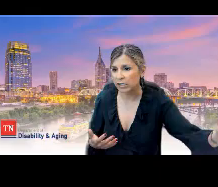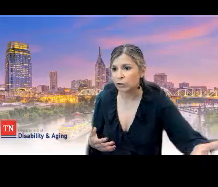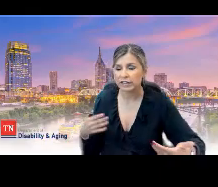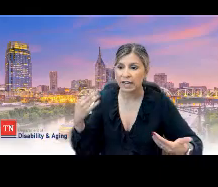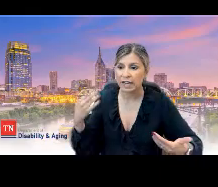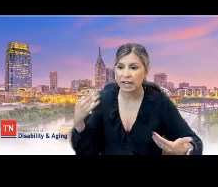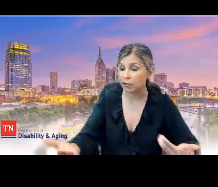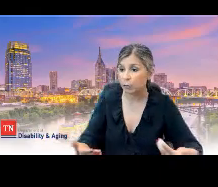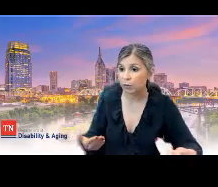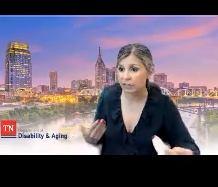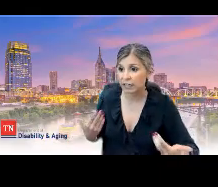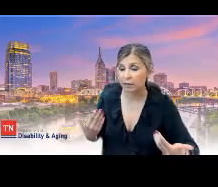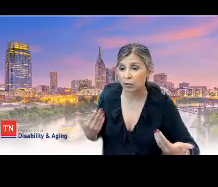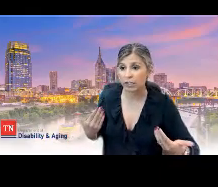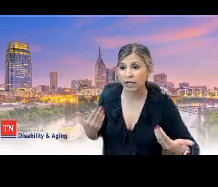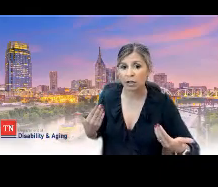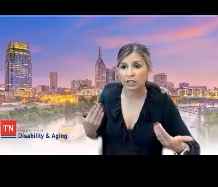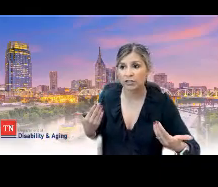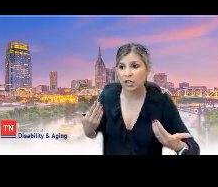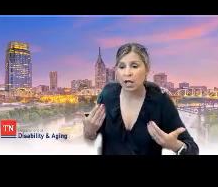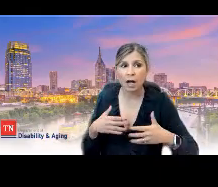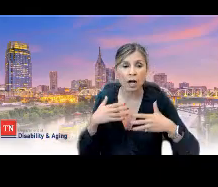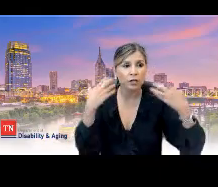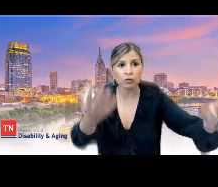Chattanooga State, Dyersburg State Community College,